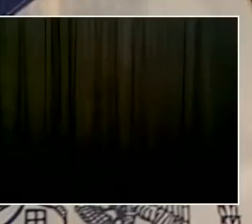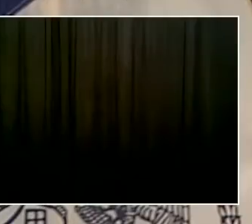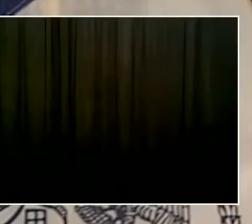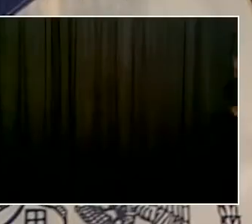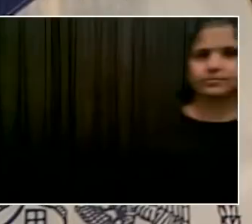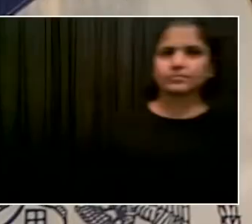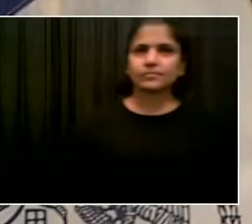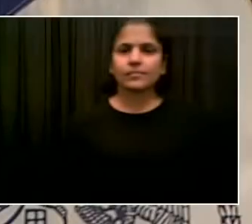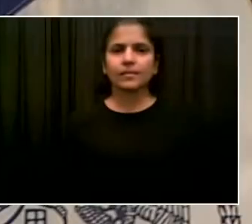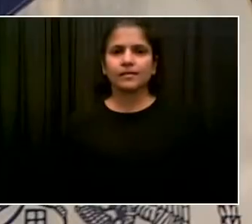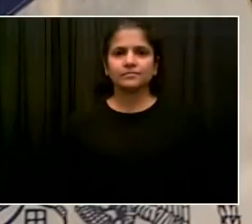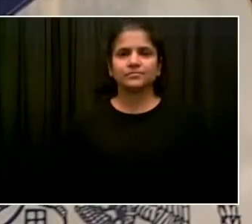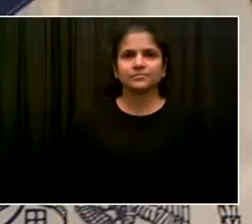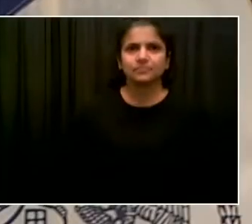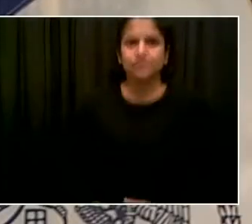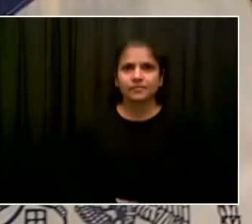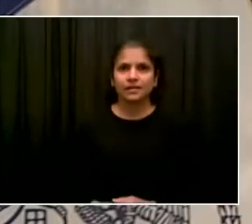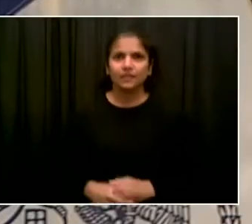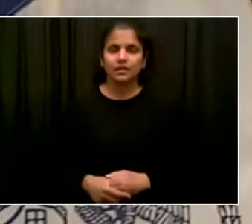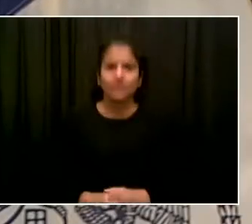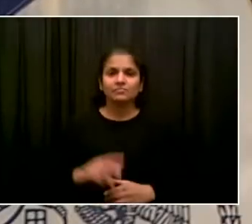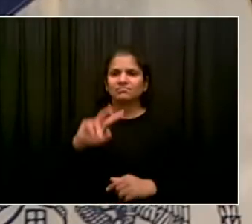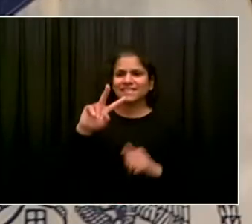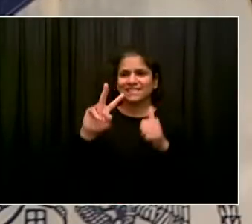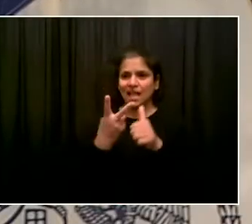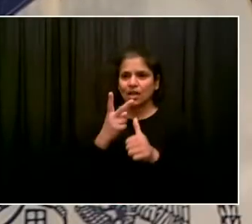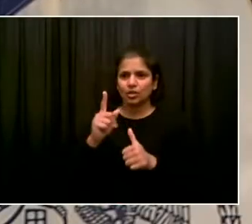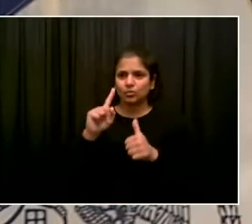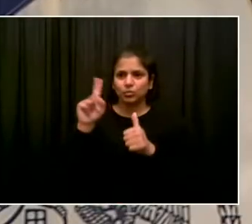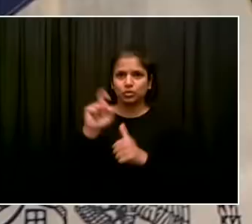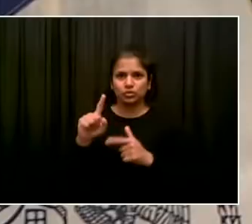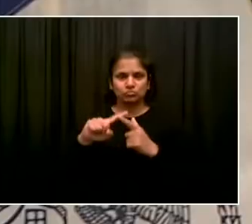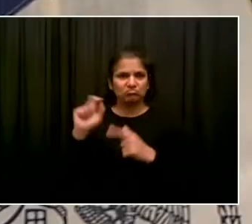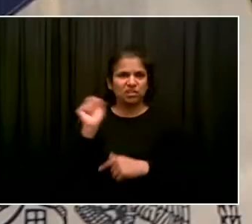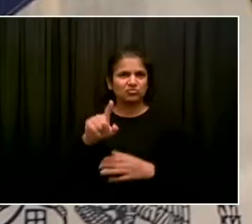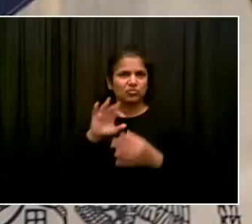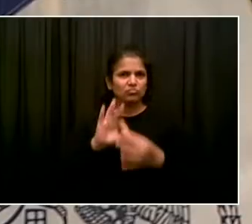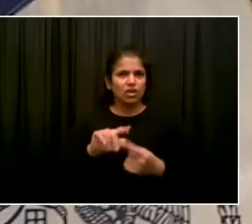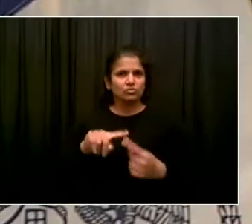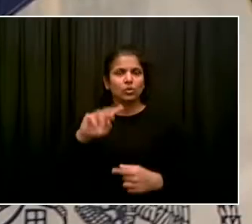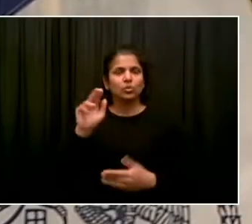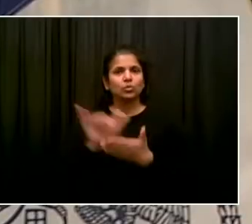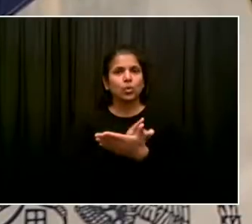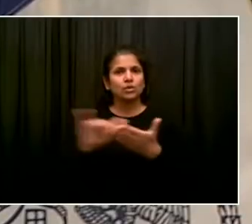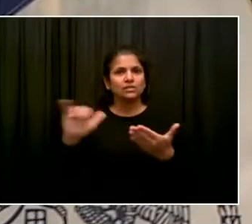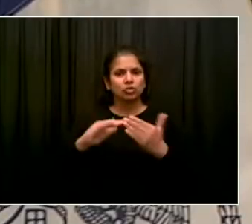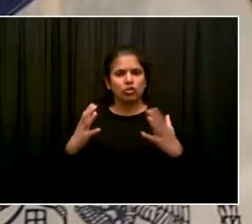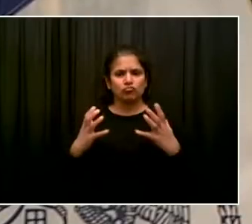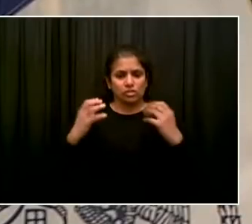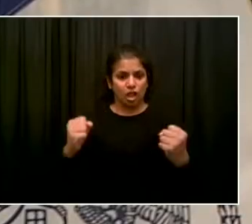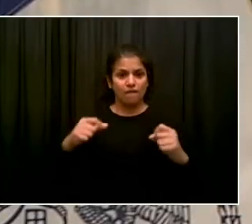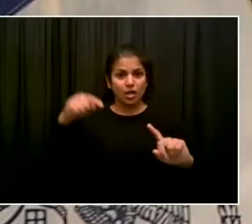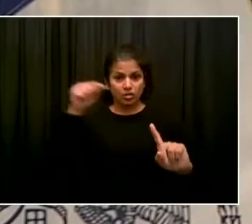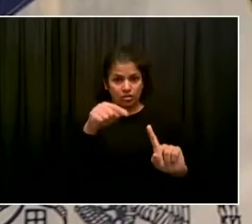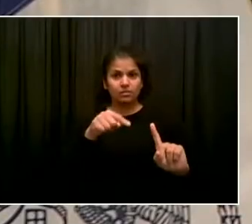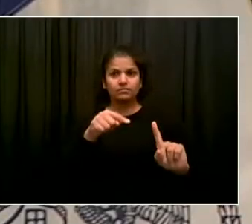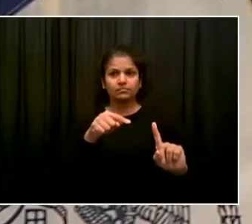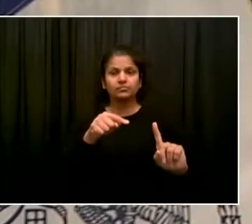GO AHEAD ULJIA. RELATED TOPIC, TALKED A LOT OABUT THE